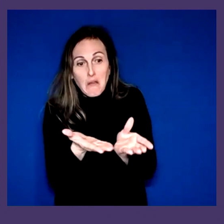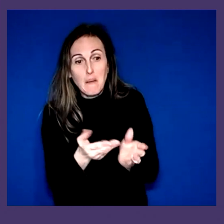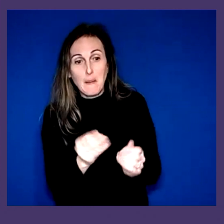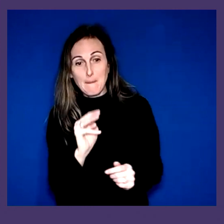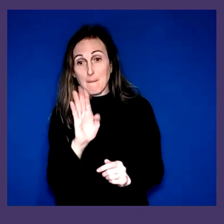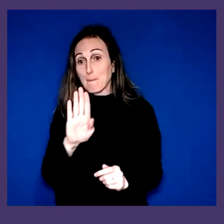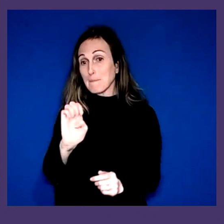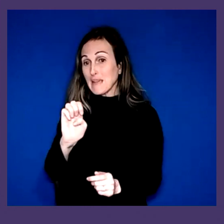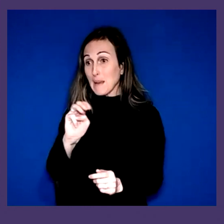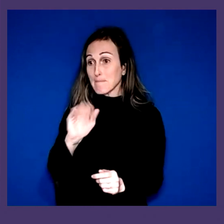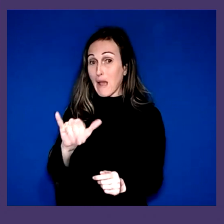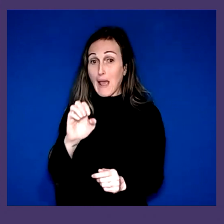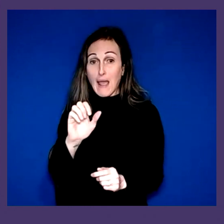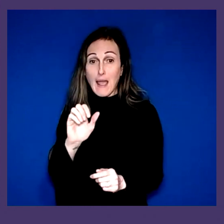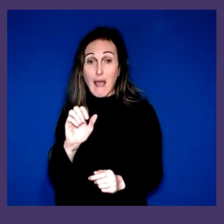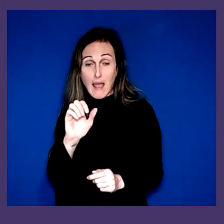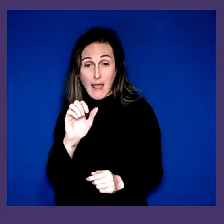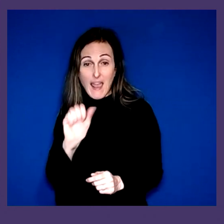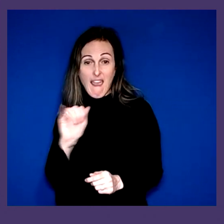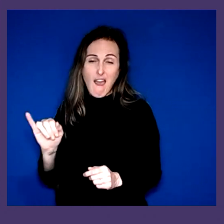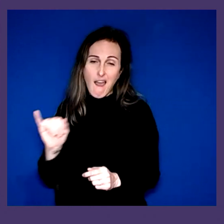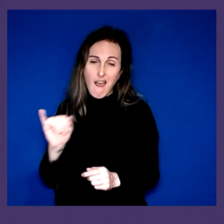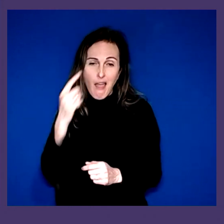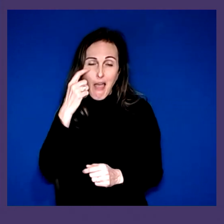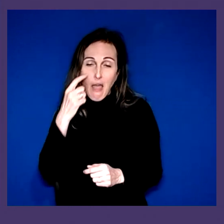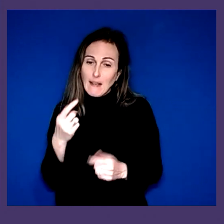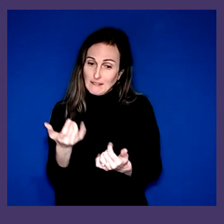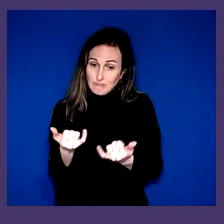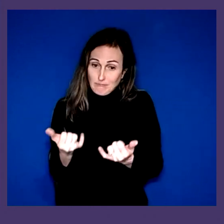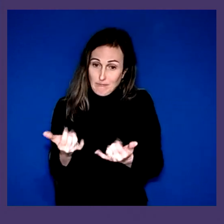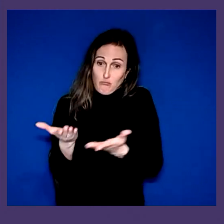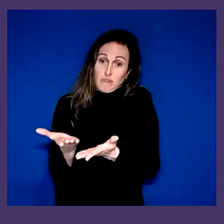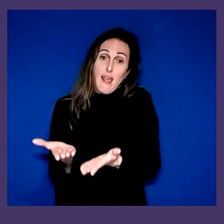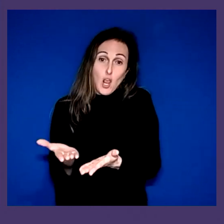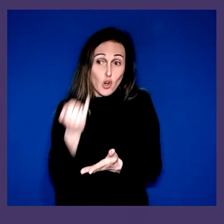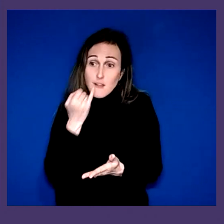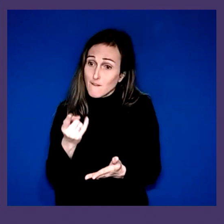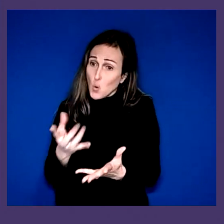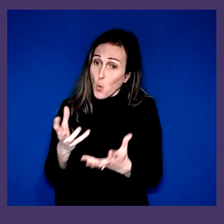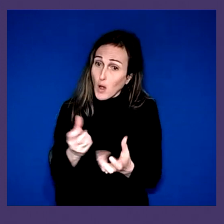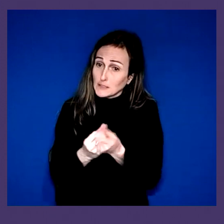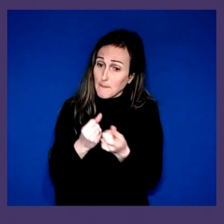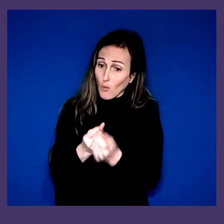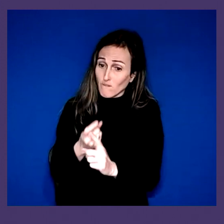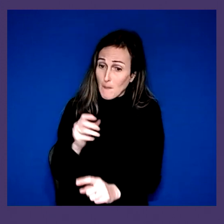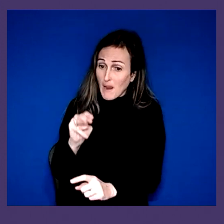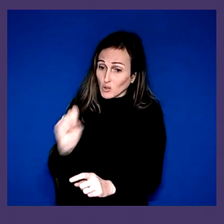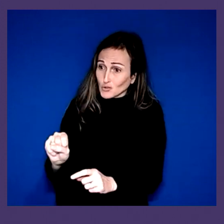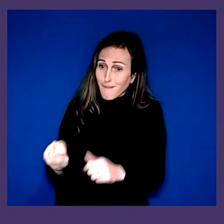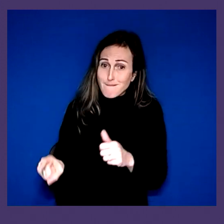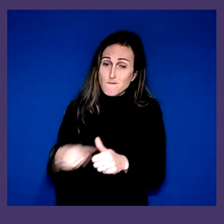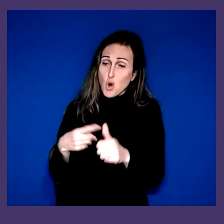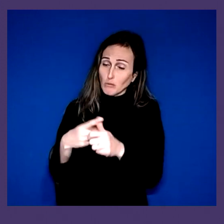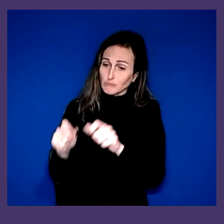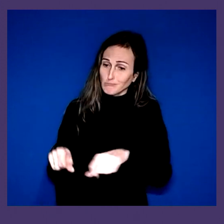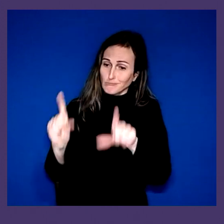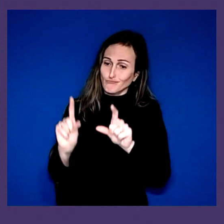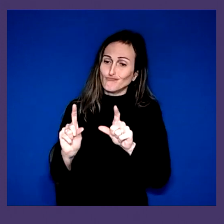If you go in and want to get support from Microsoft, you will now start with an AI chatbot that in many cases can actually